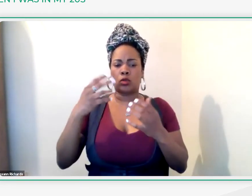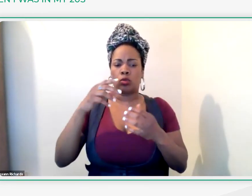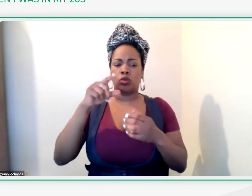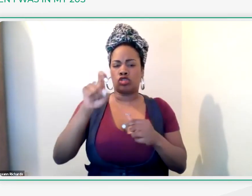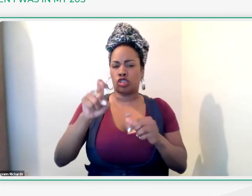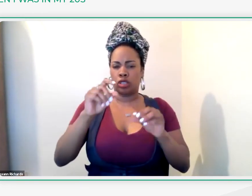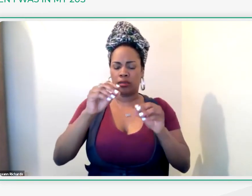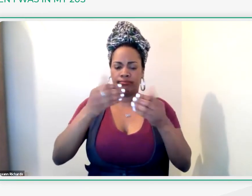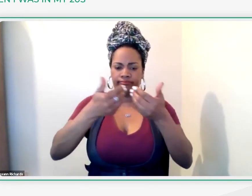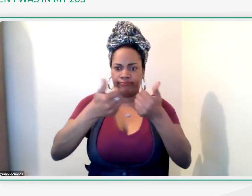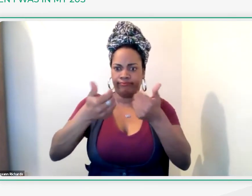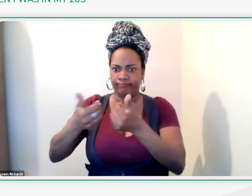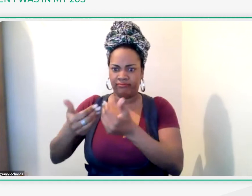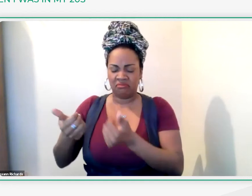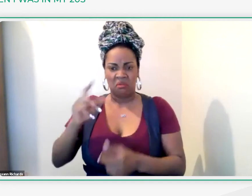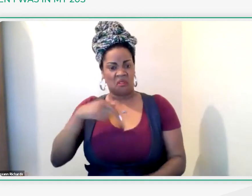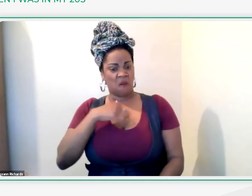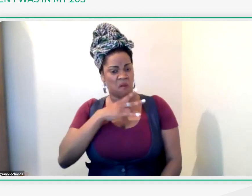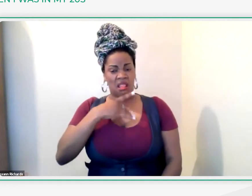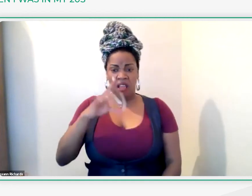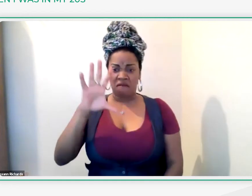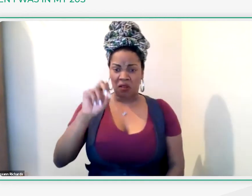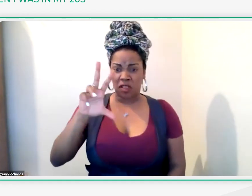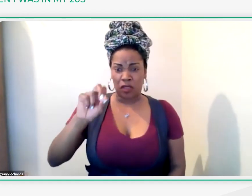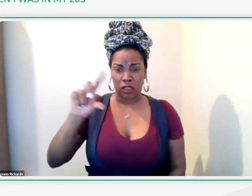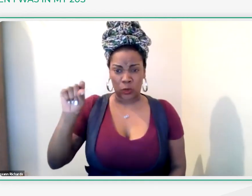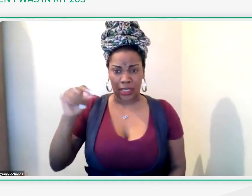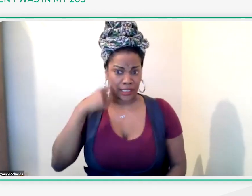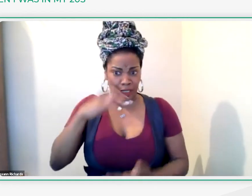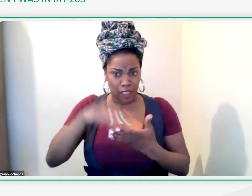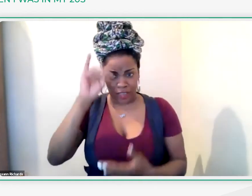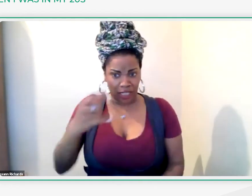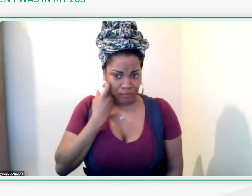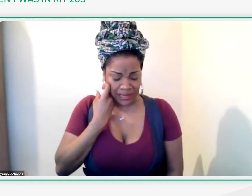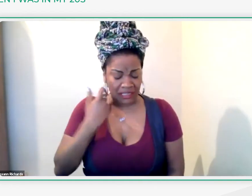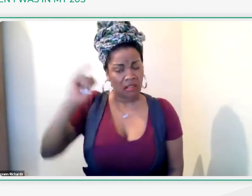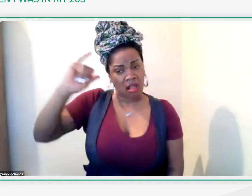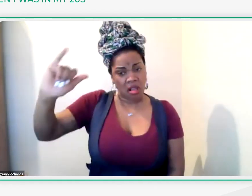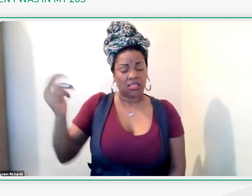Some cute clubbing clothes would be under your 20%. So you would need to divvy it up.